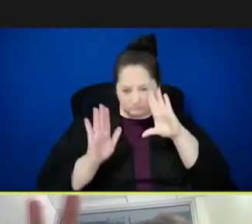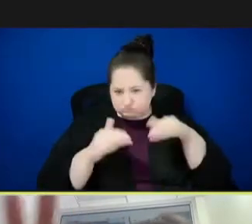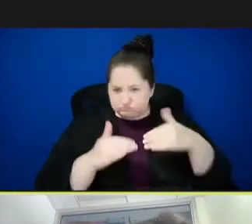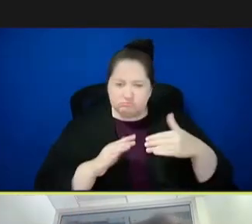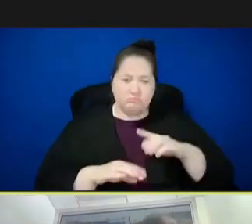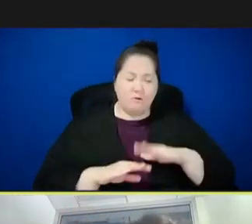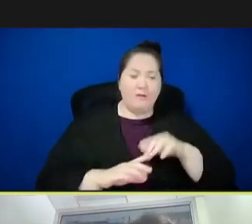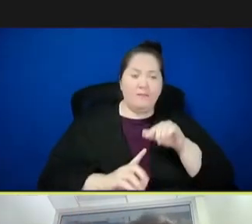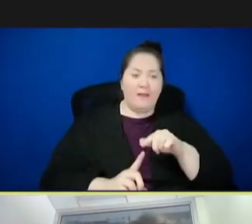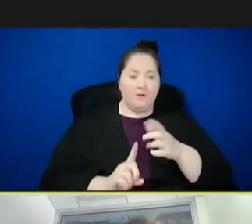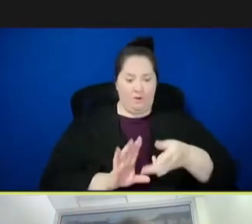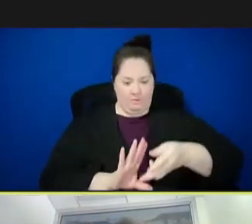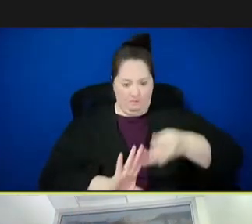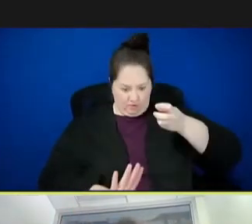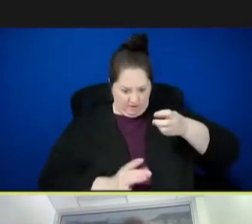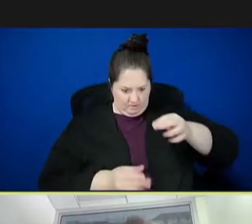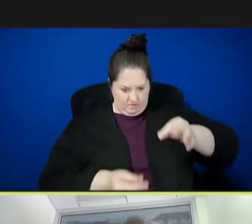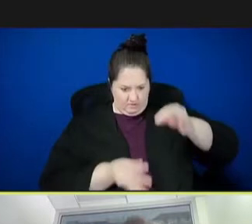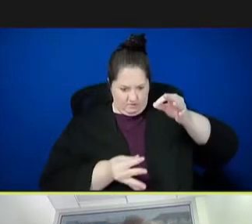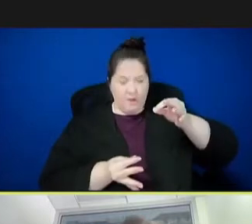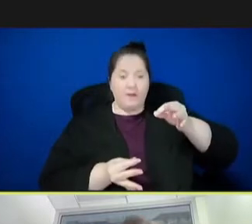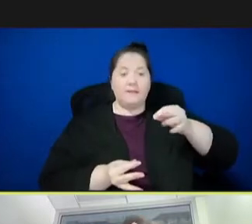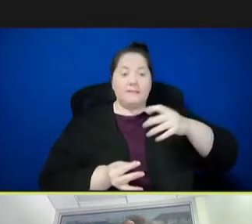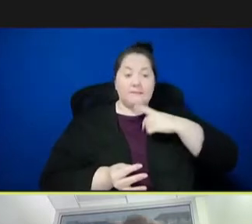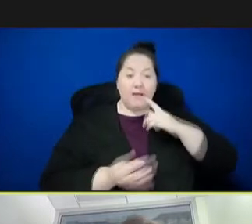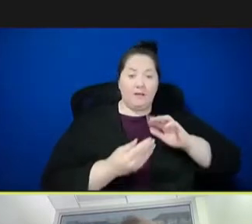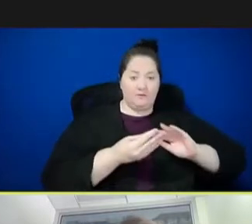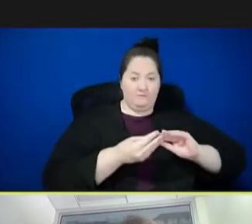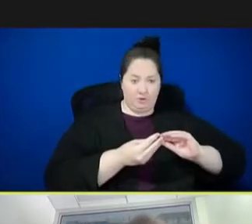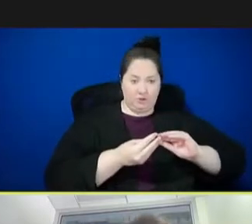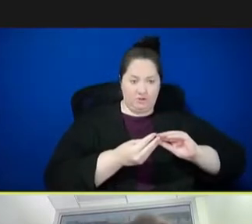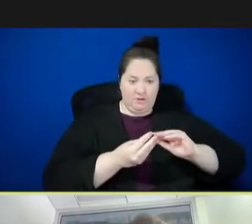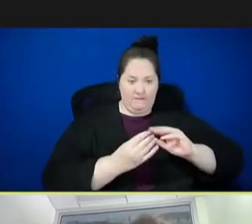pull that out and actually tell diffusion to, you know, build something completely new that